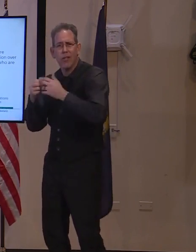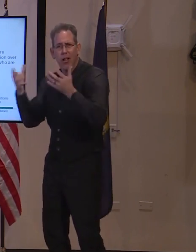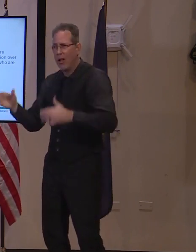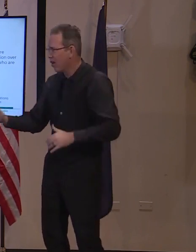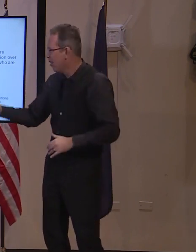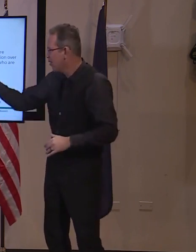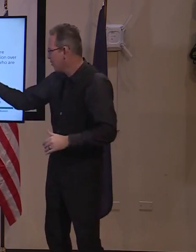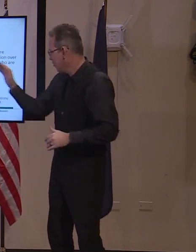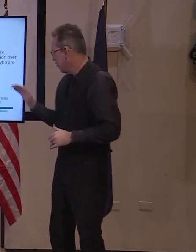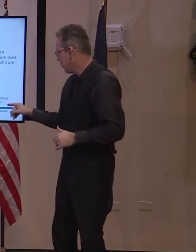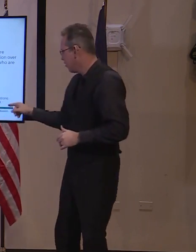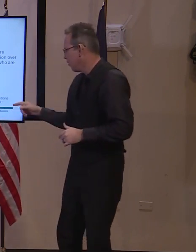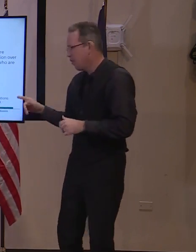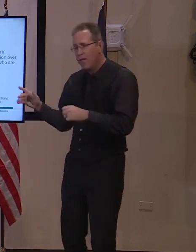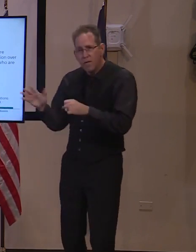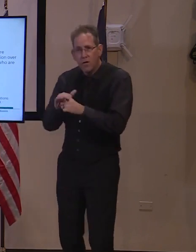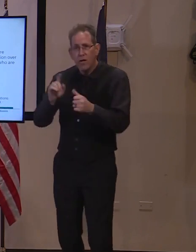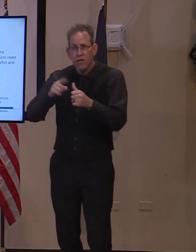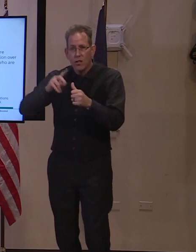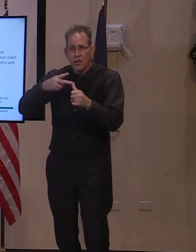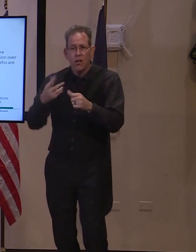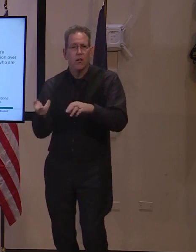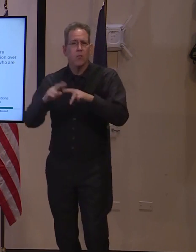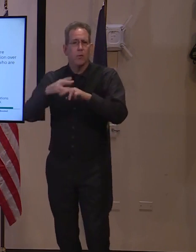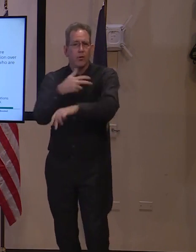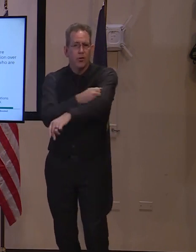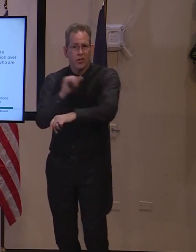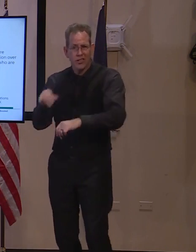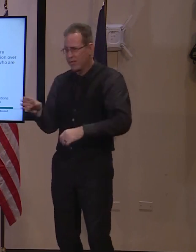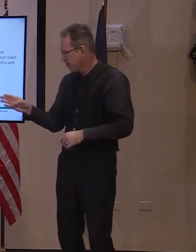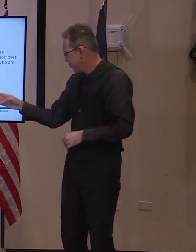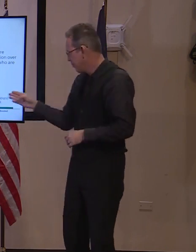but not boosted. And then those who are fully vaccinated with a booster shot